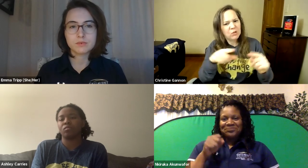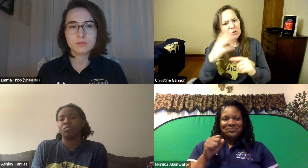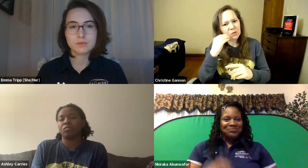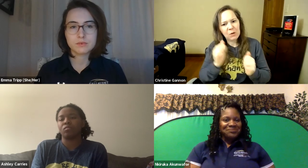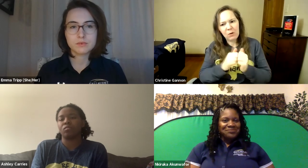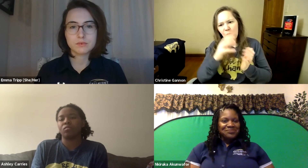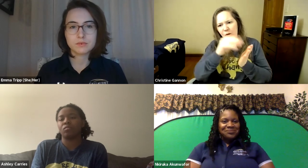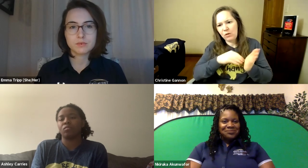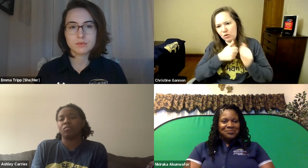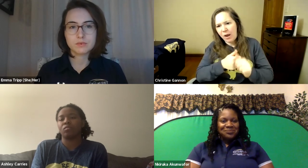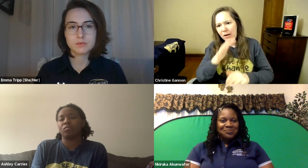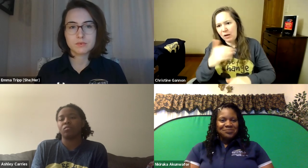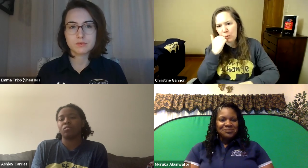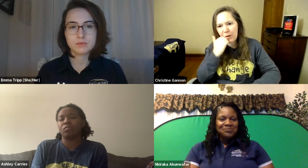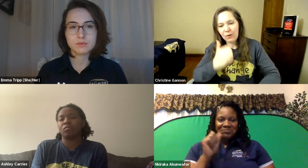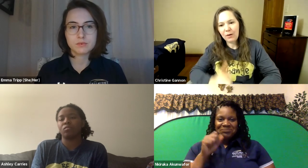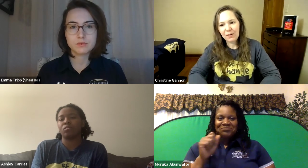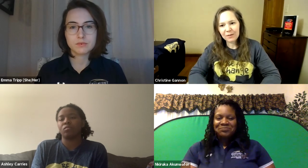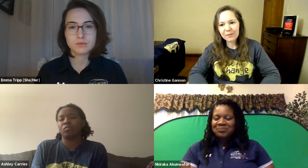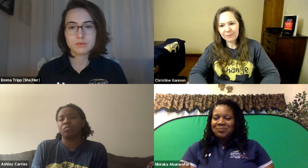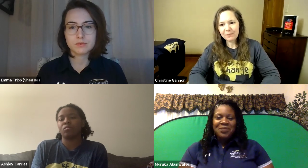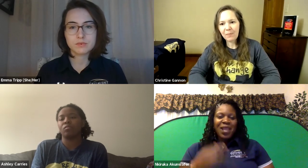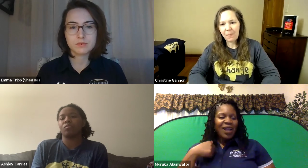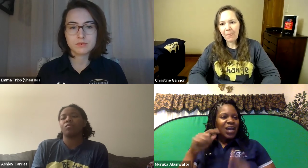What are your experiences with tracking your periods?